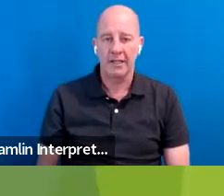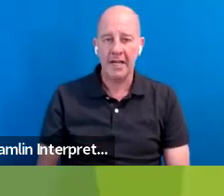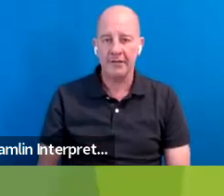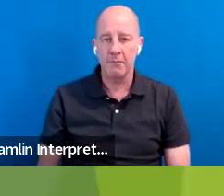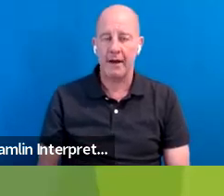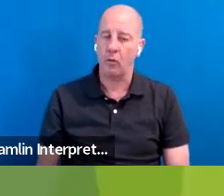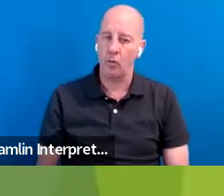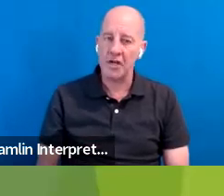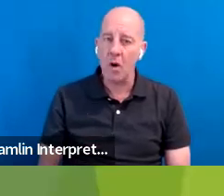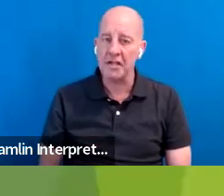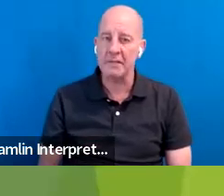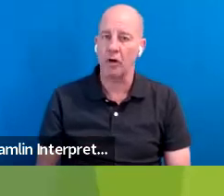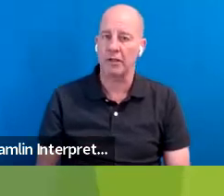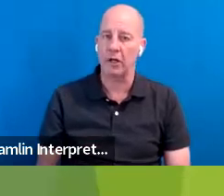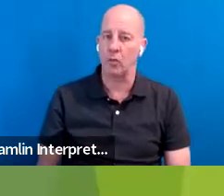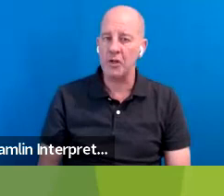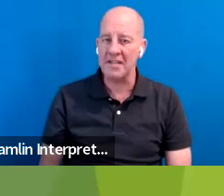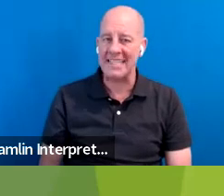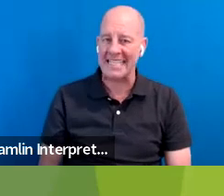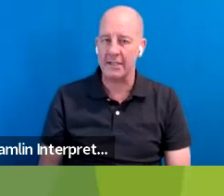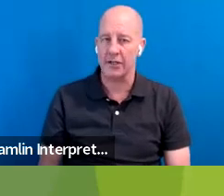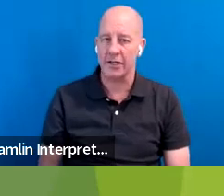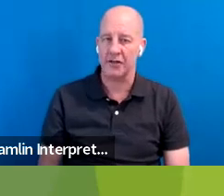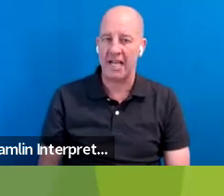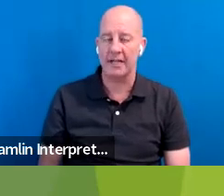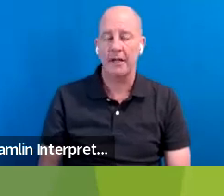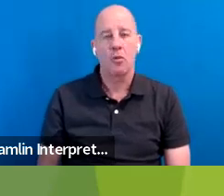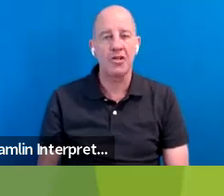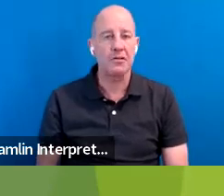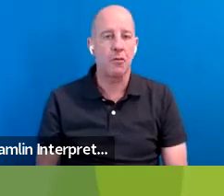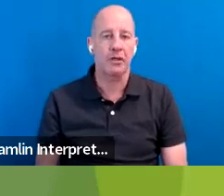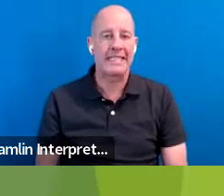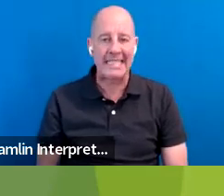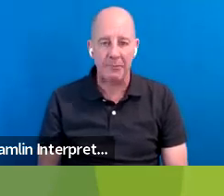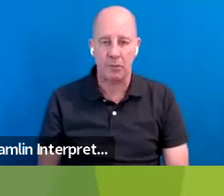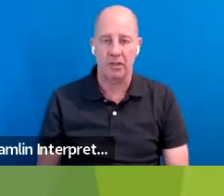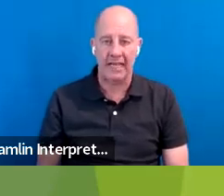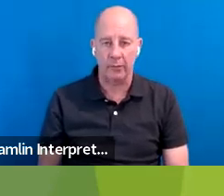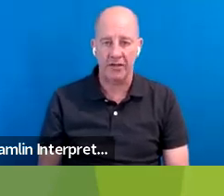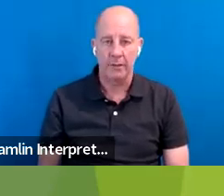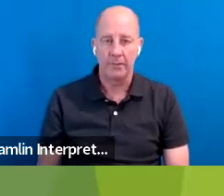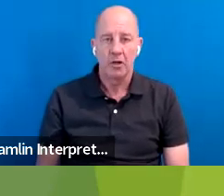You can kind of compare which one is more clear, which one is easier to understand, which is more conceptual language.